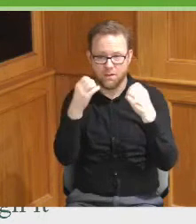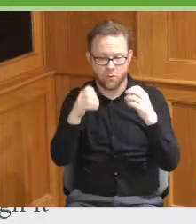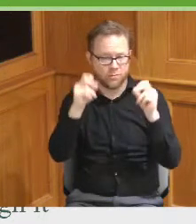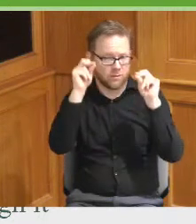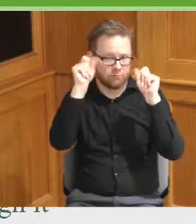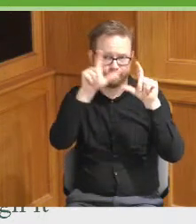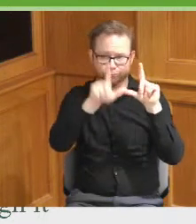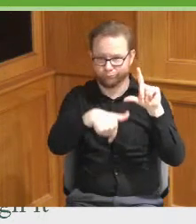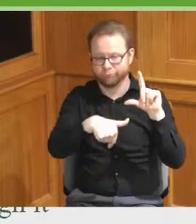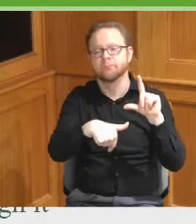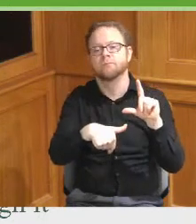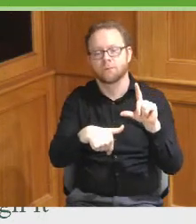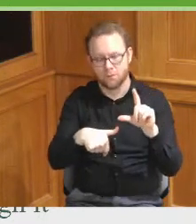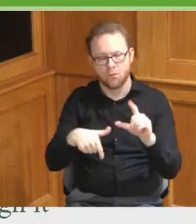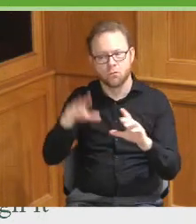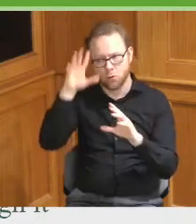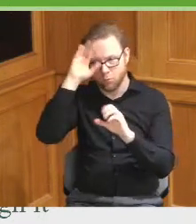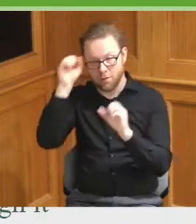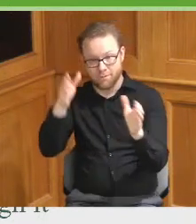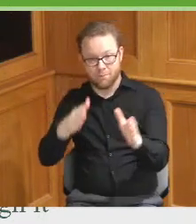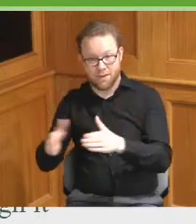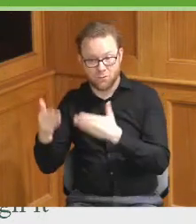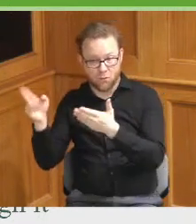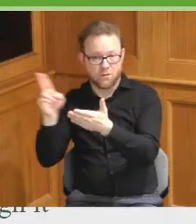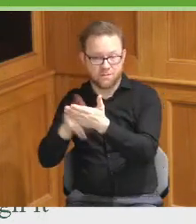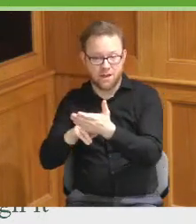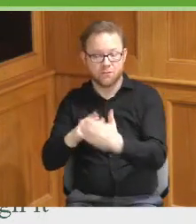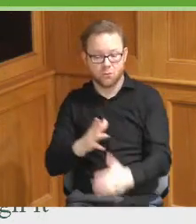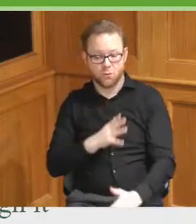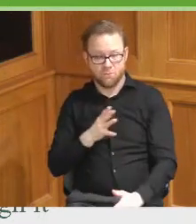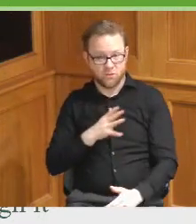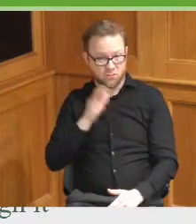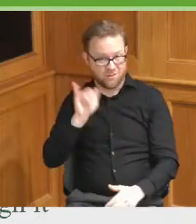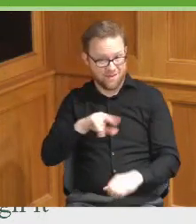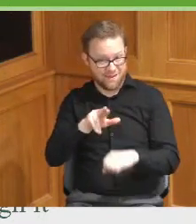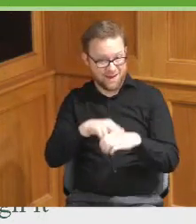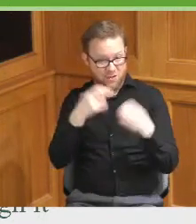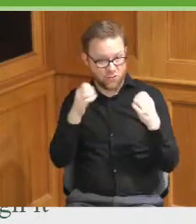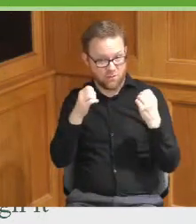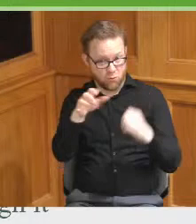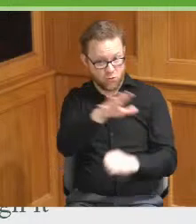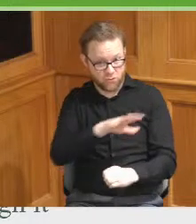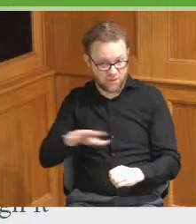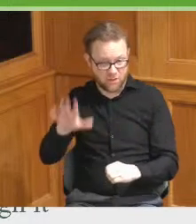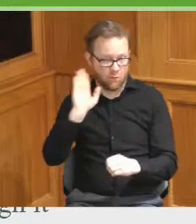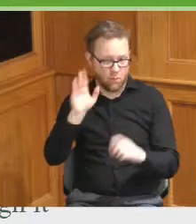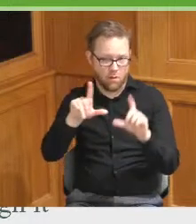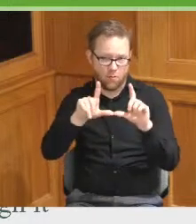which will officially end the National Emergency associated with Covid-19. I think there still is